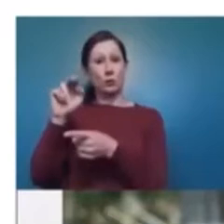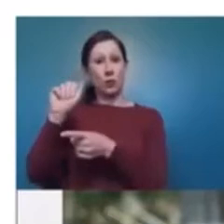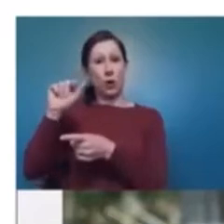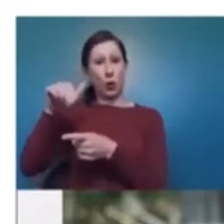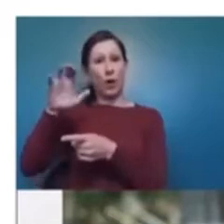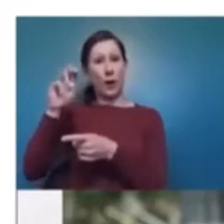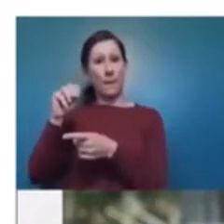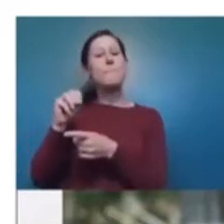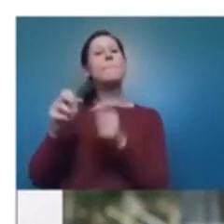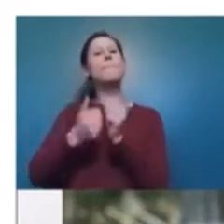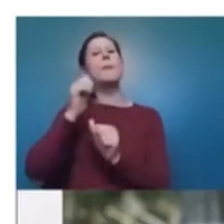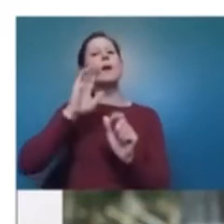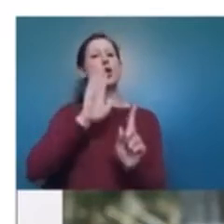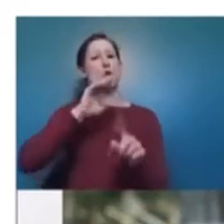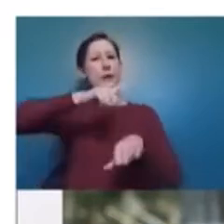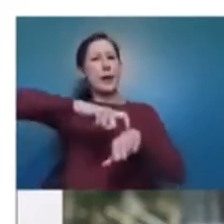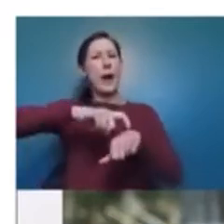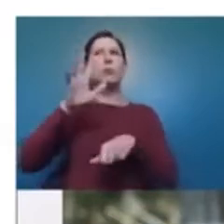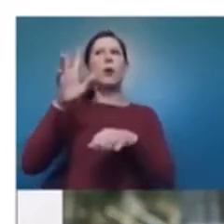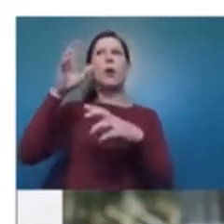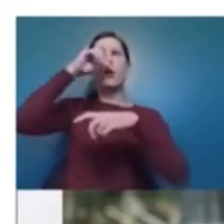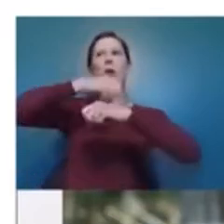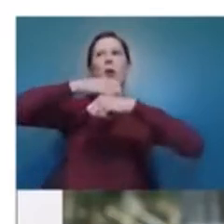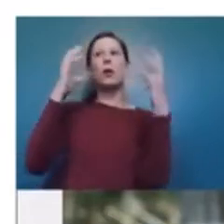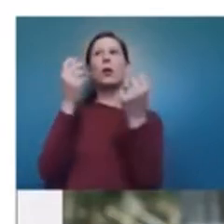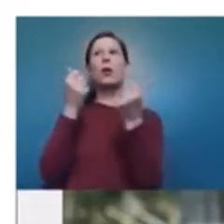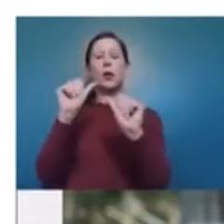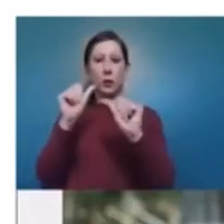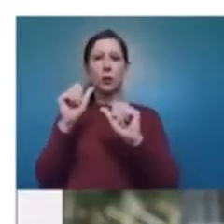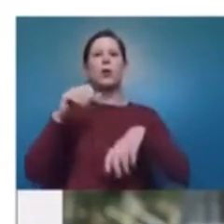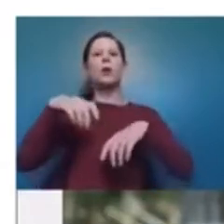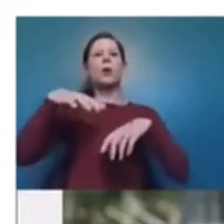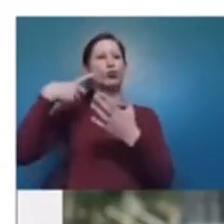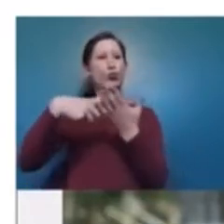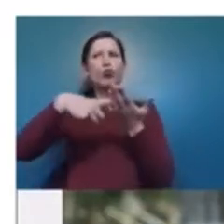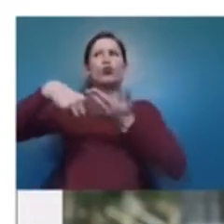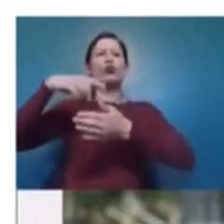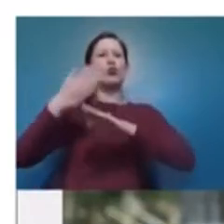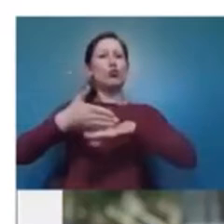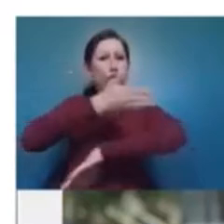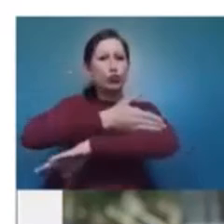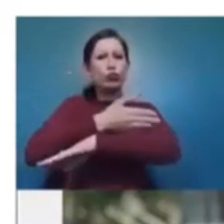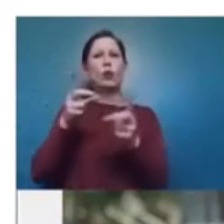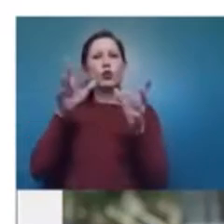setting the vision, overall direction, and operational standards for the Aquarium. She has also worked at attractions